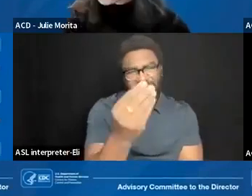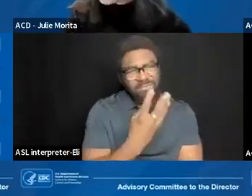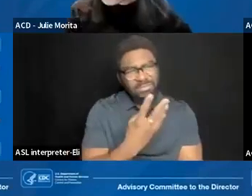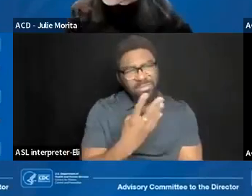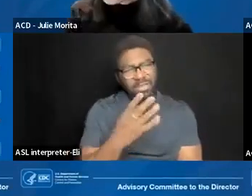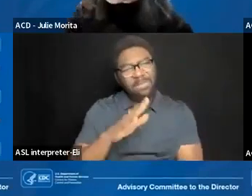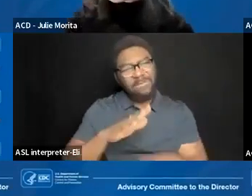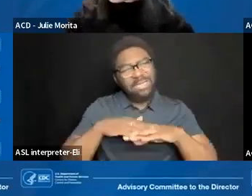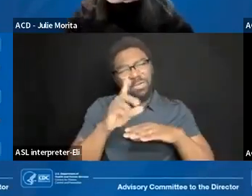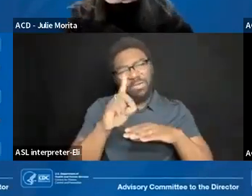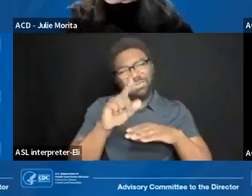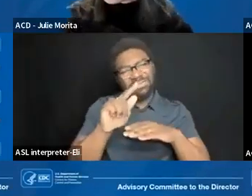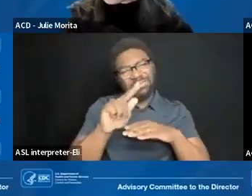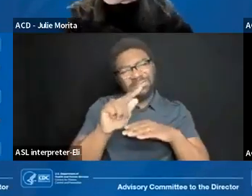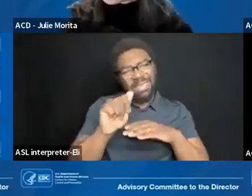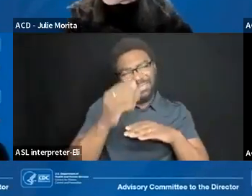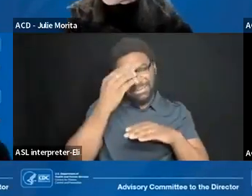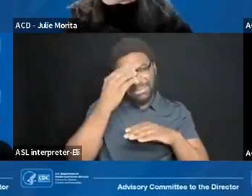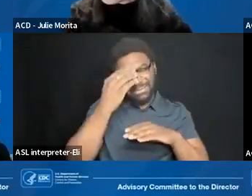and maybe this will come up in the development for their work